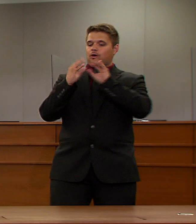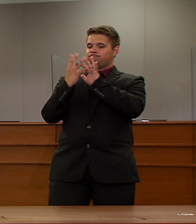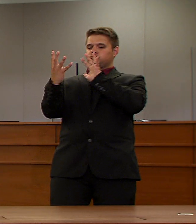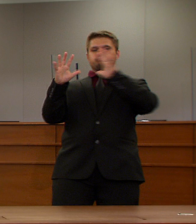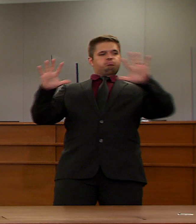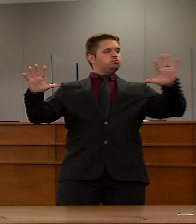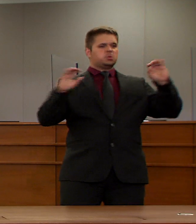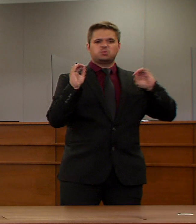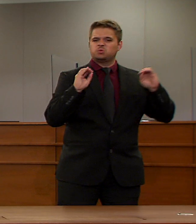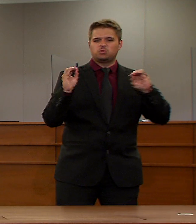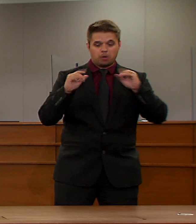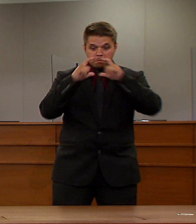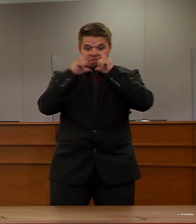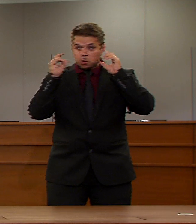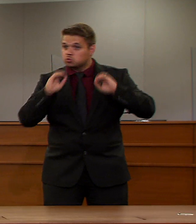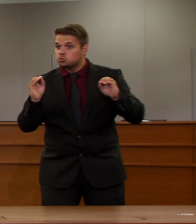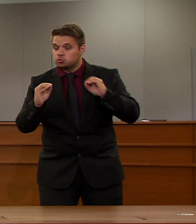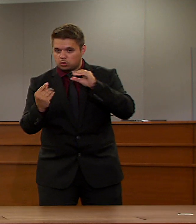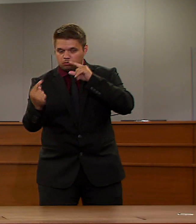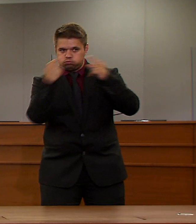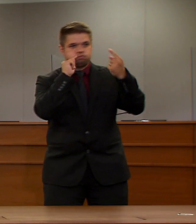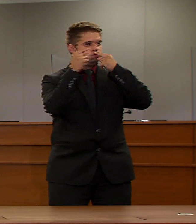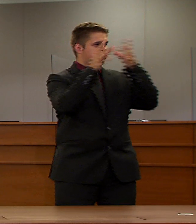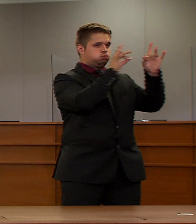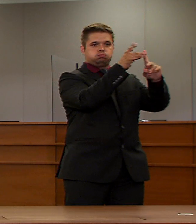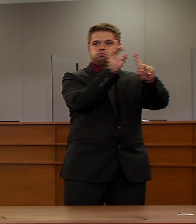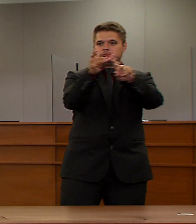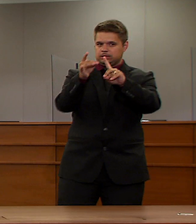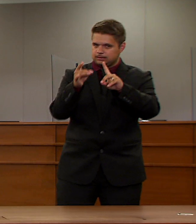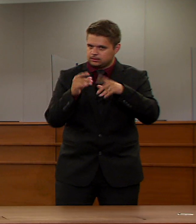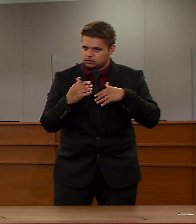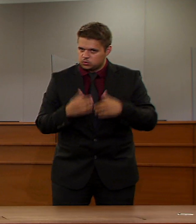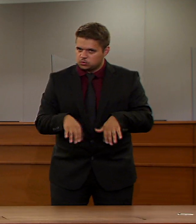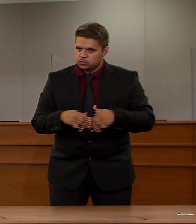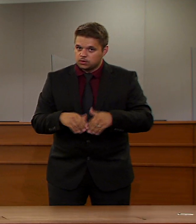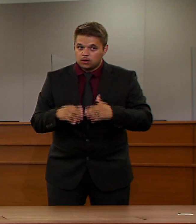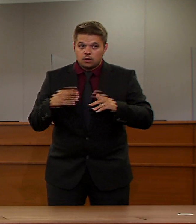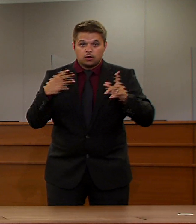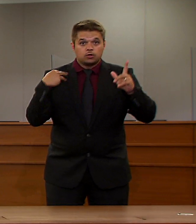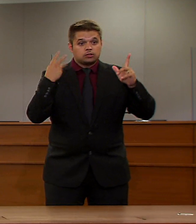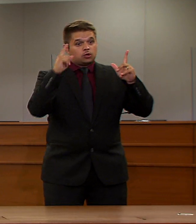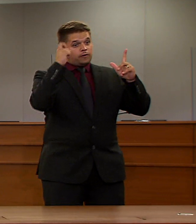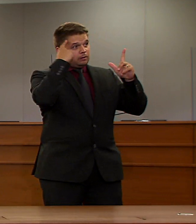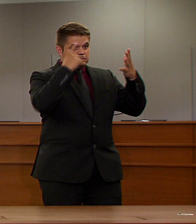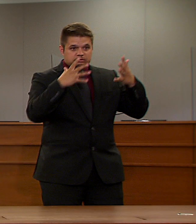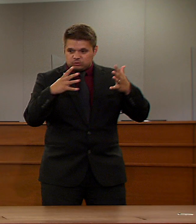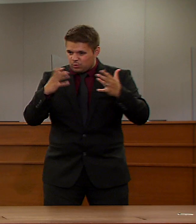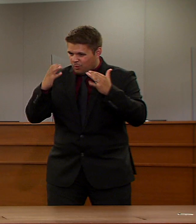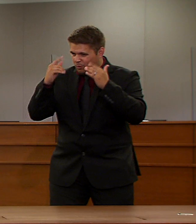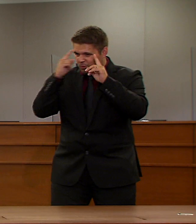additional actions limiting social gatherings. As of July 20th, counties in